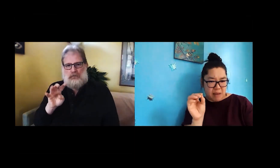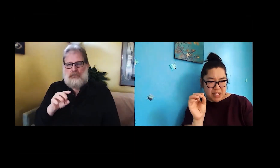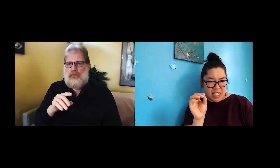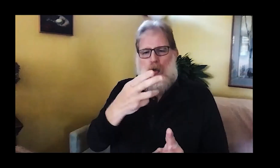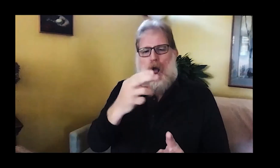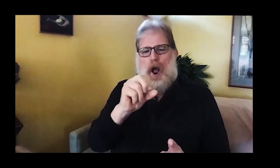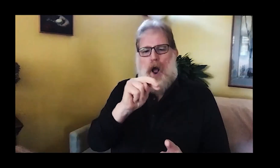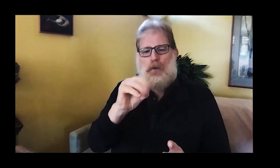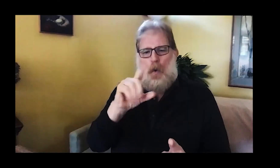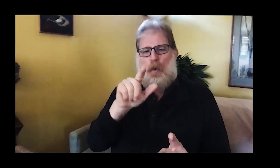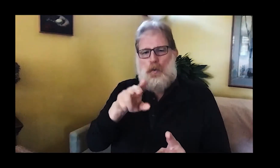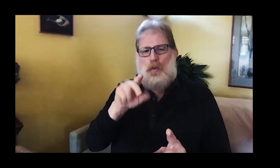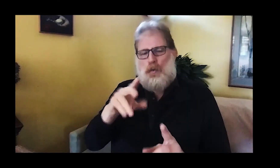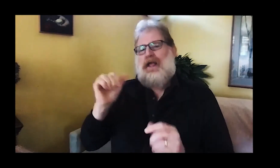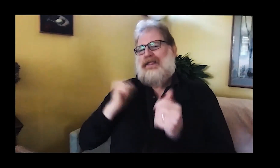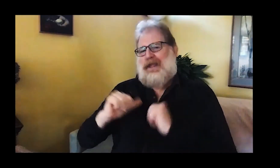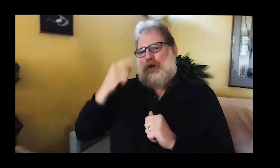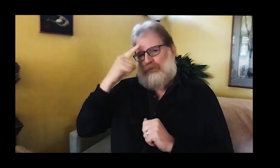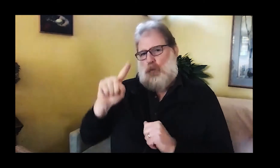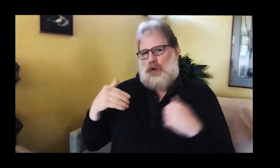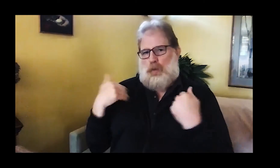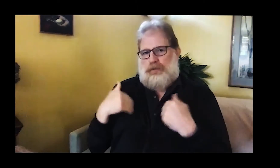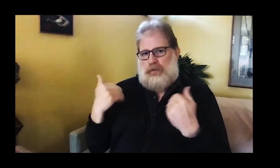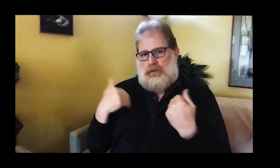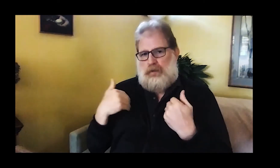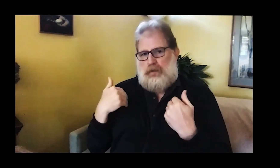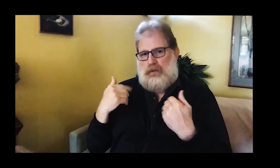and what was the name of the company? Oh it was the Honolulu Theater for Youth.